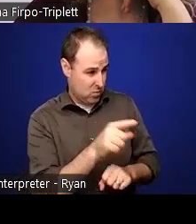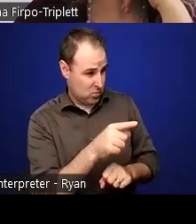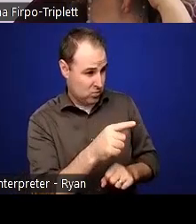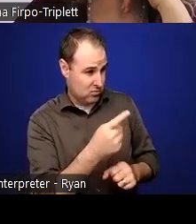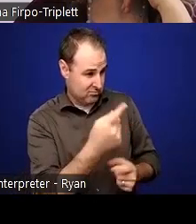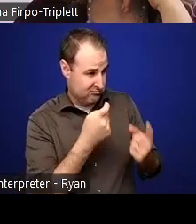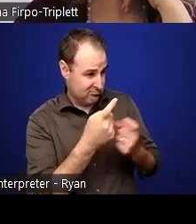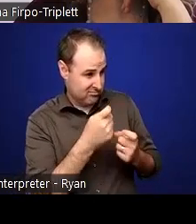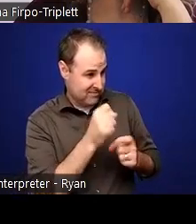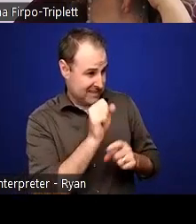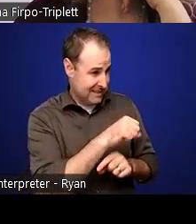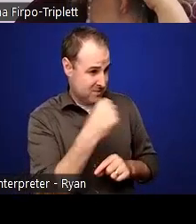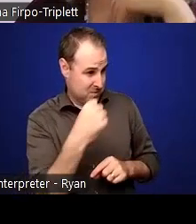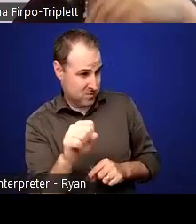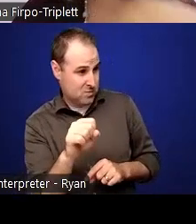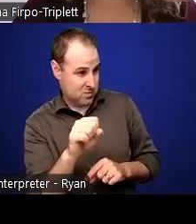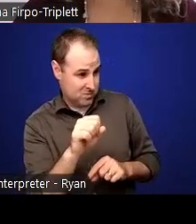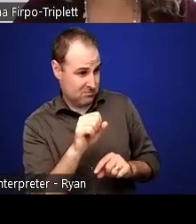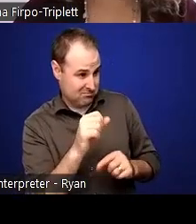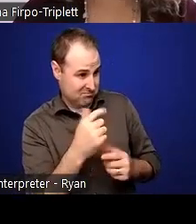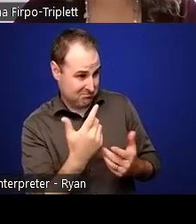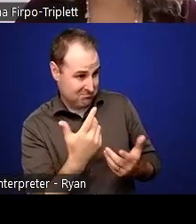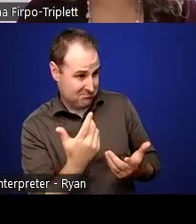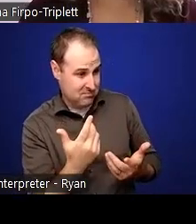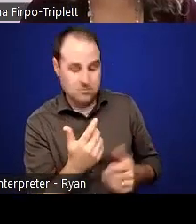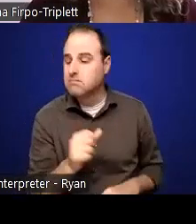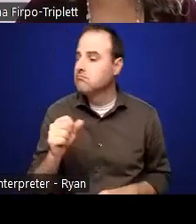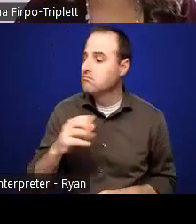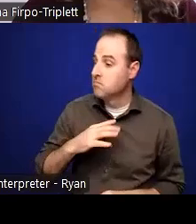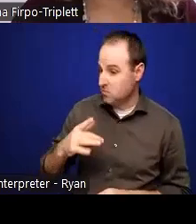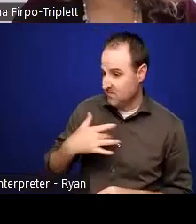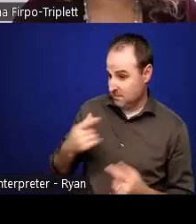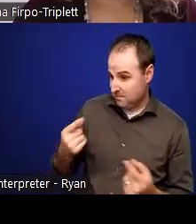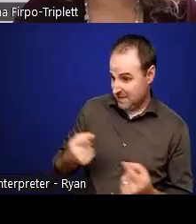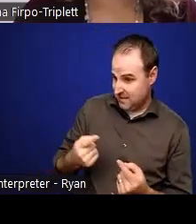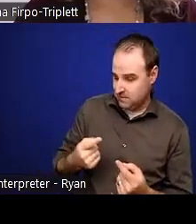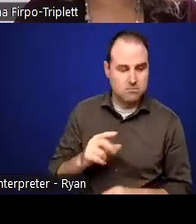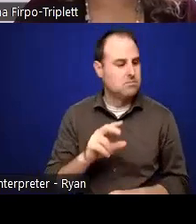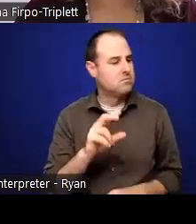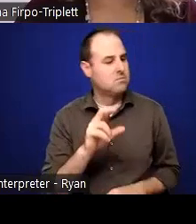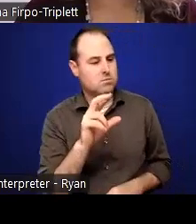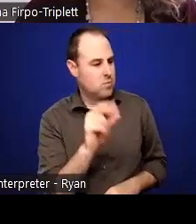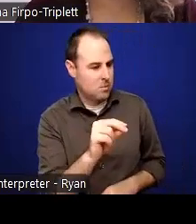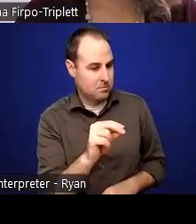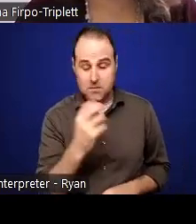Sure thing, sweets. Do you feel any pain? No. Nausea? Yes.